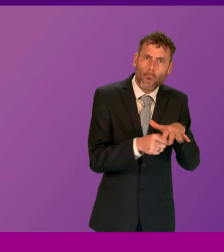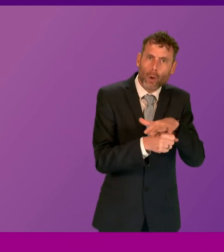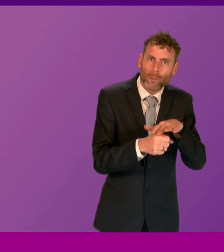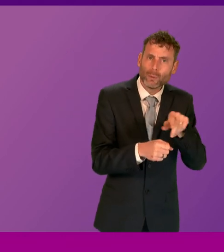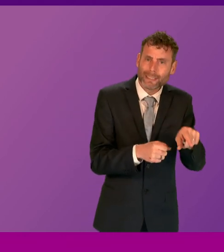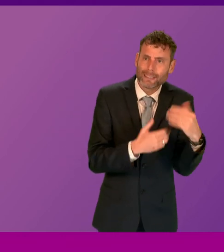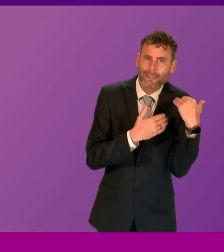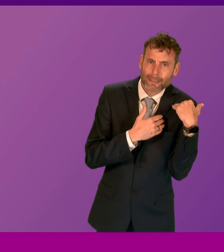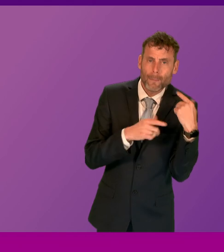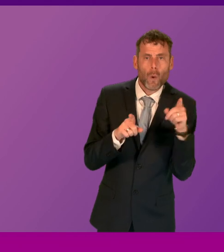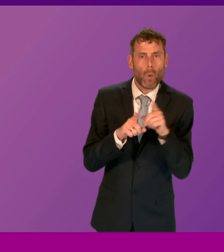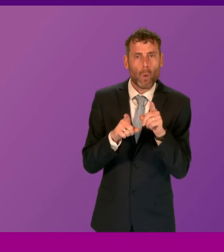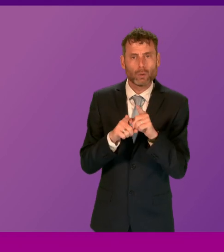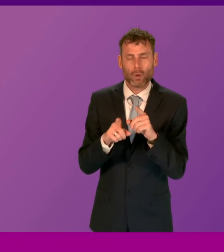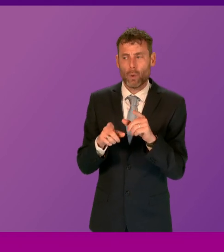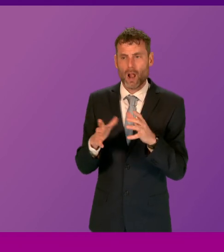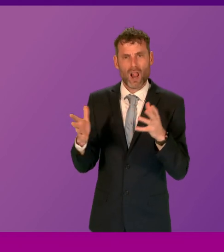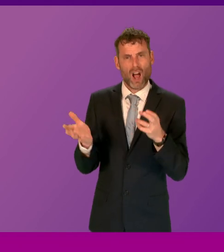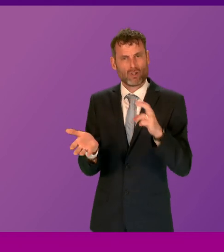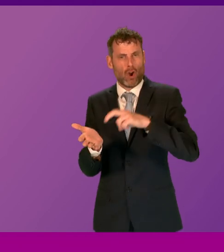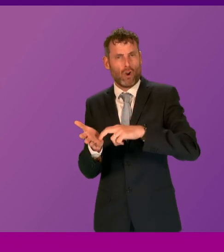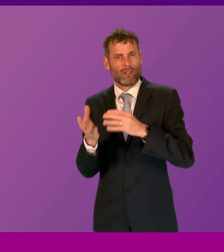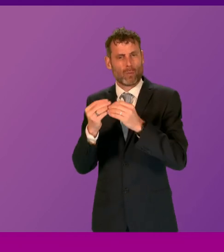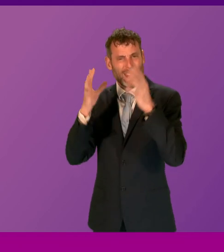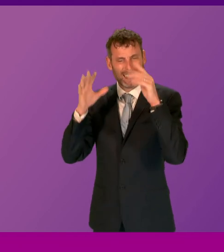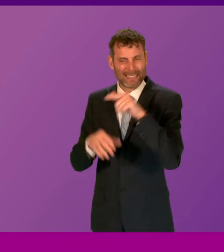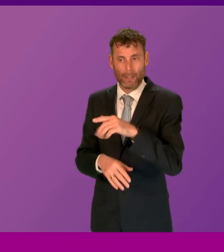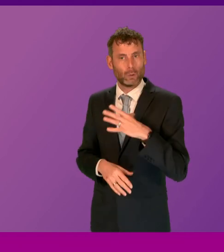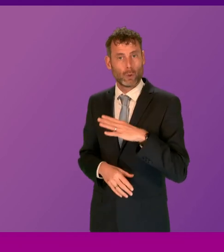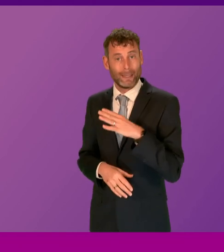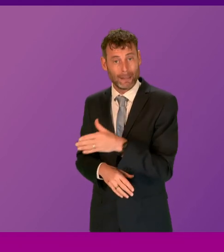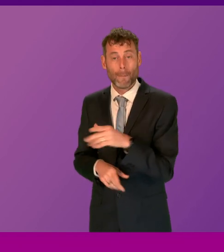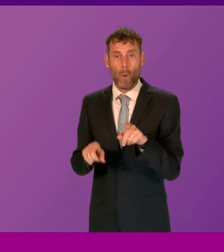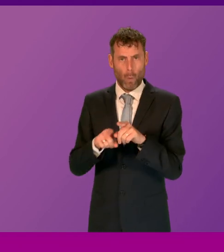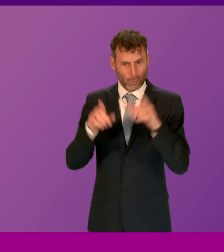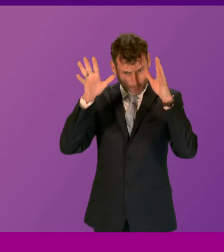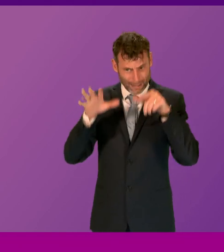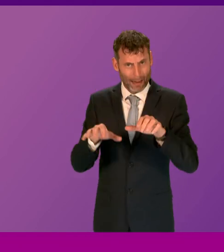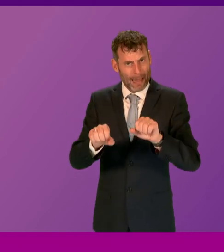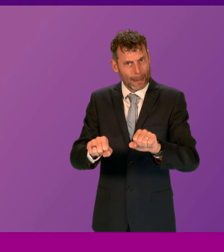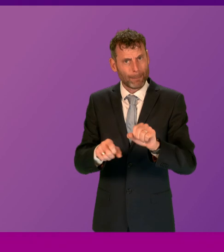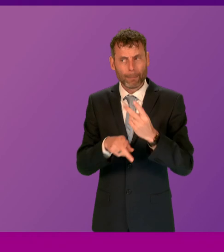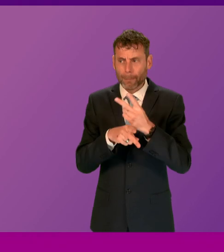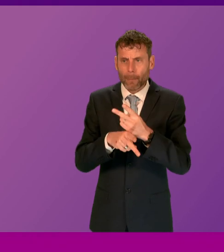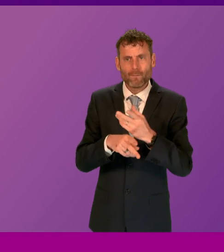deer contracts on the taxpayer and helps to protect the environment across areas such as the Carrick forest in Ayrshire.